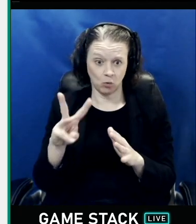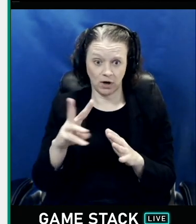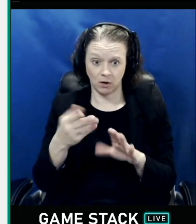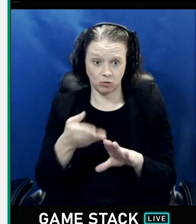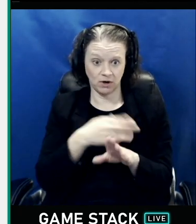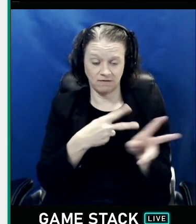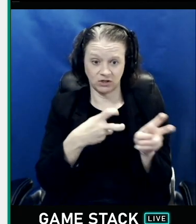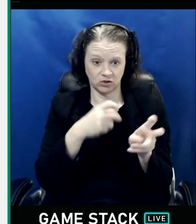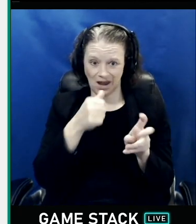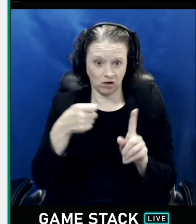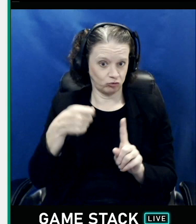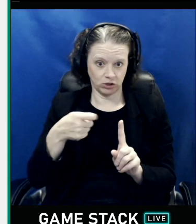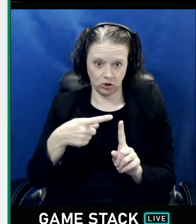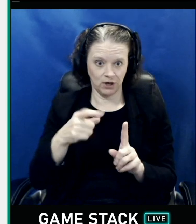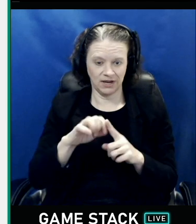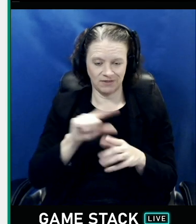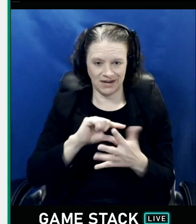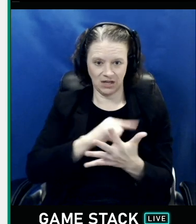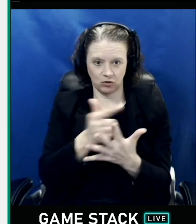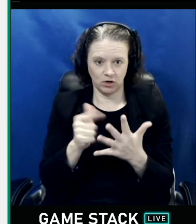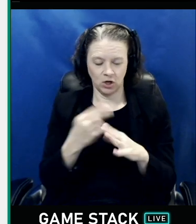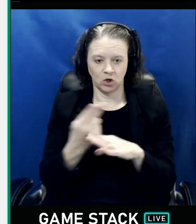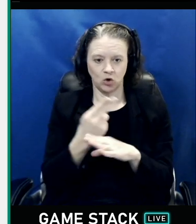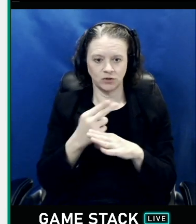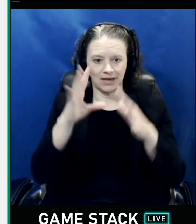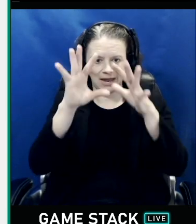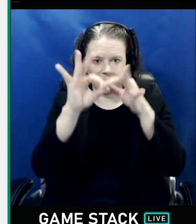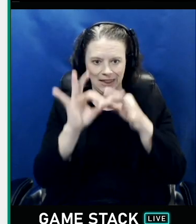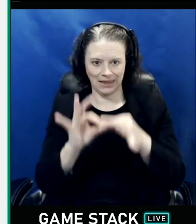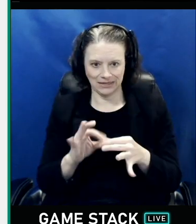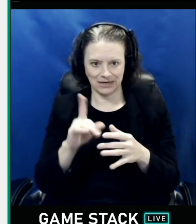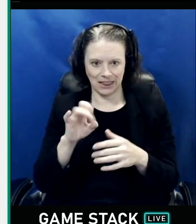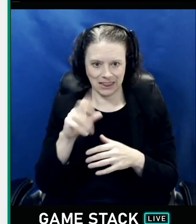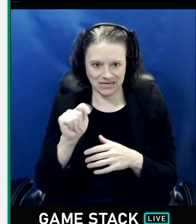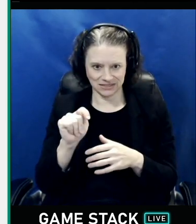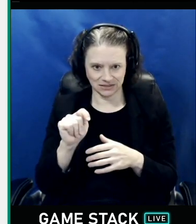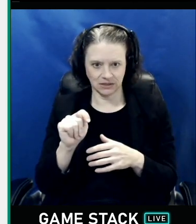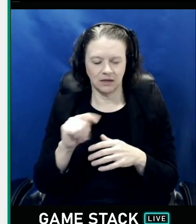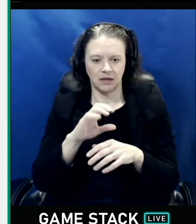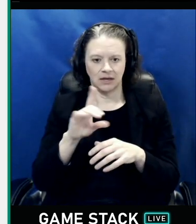had iterated instead using a linked list data structure with nodes scattered randomly across memory.